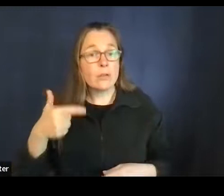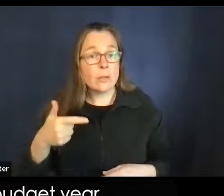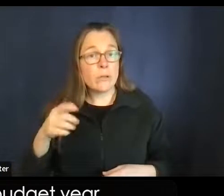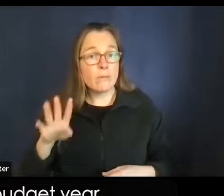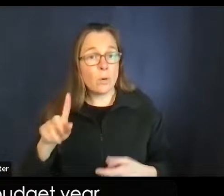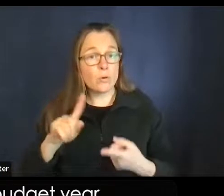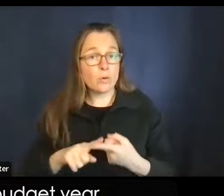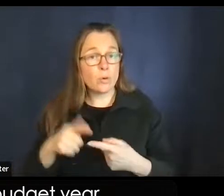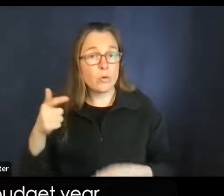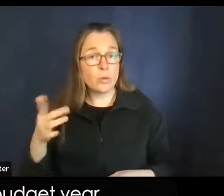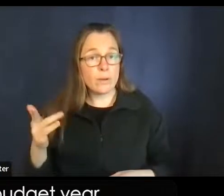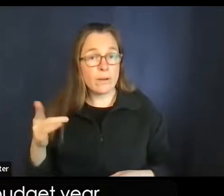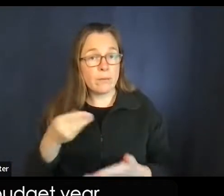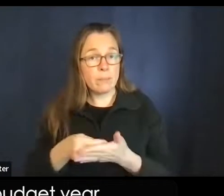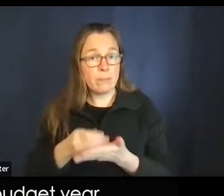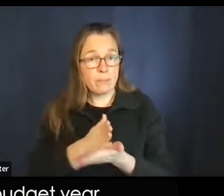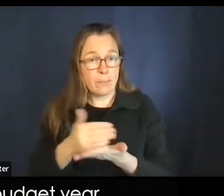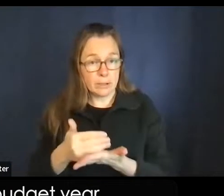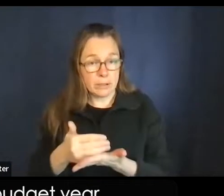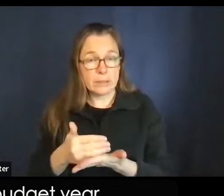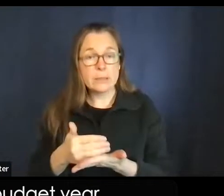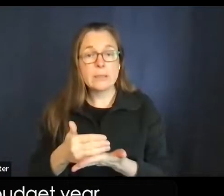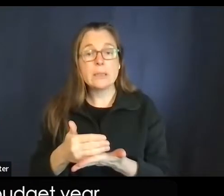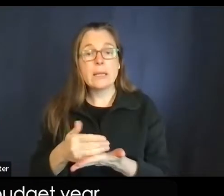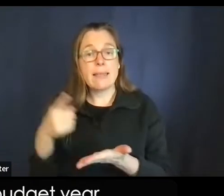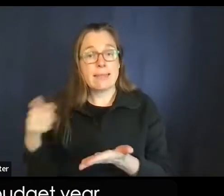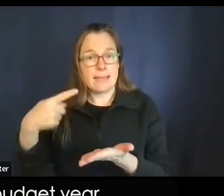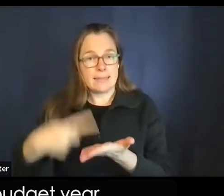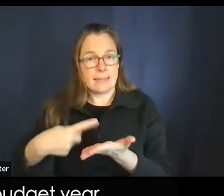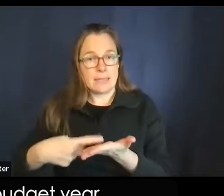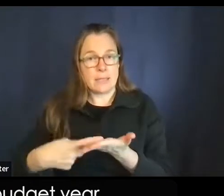because during that budget year, we will have to implement and experience those costs.